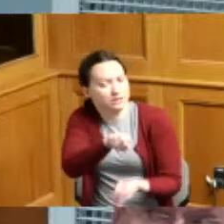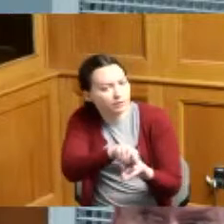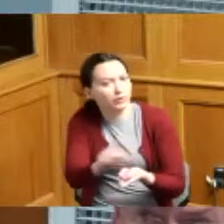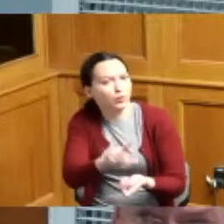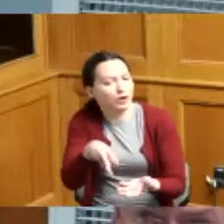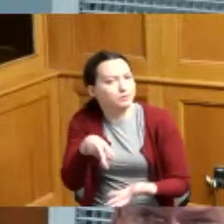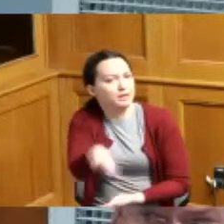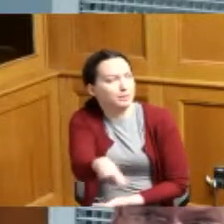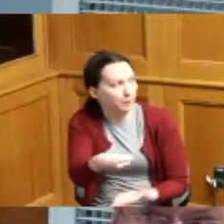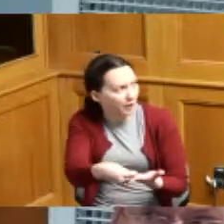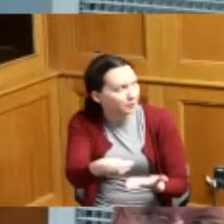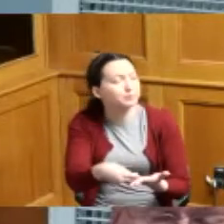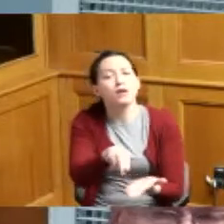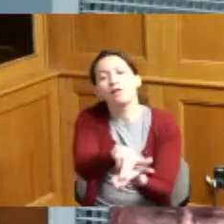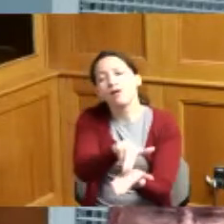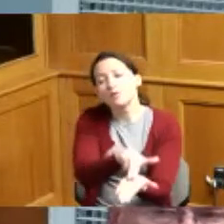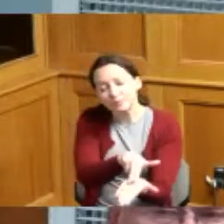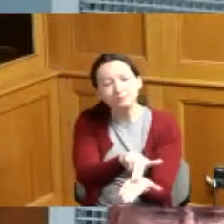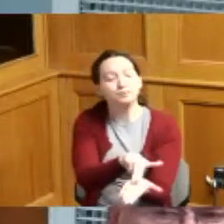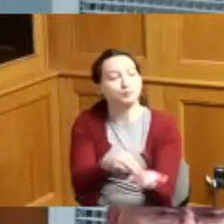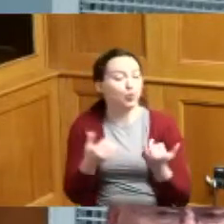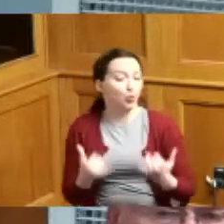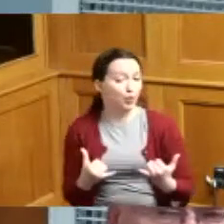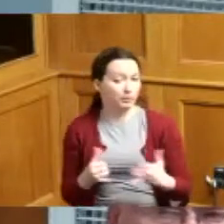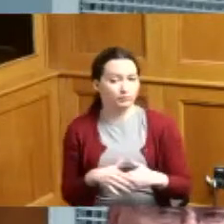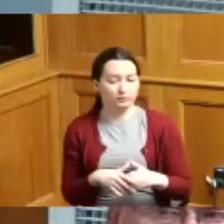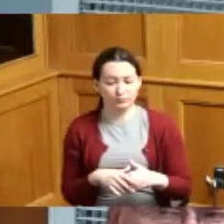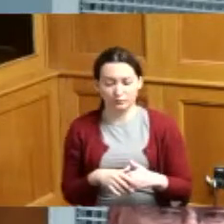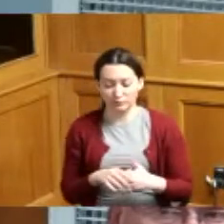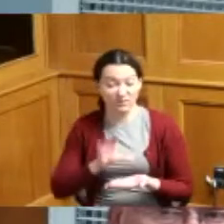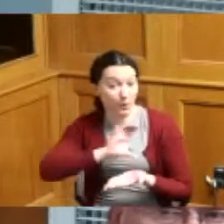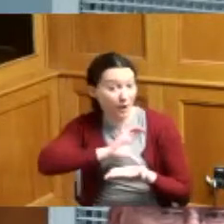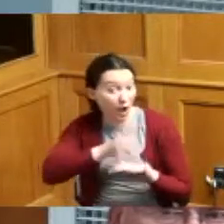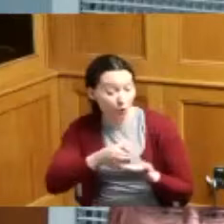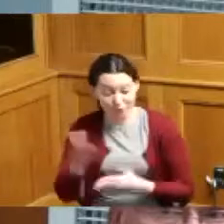uh but the contracts that we have the amounts that are in front of you are based